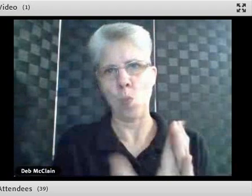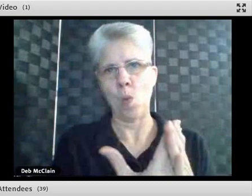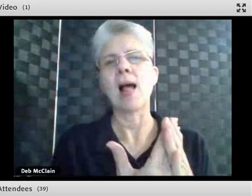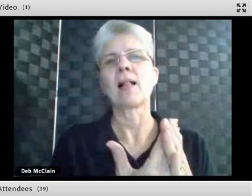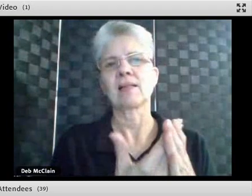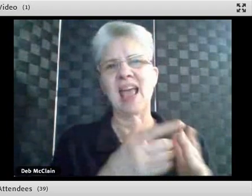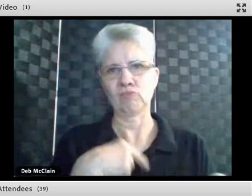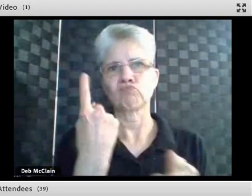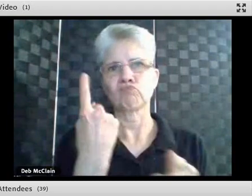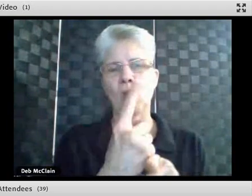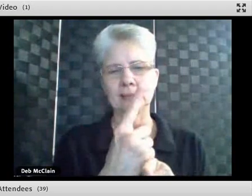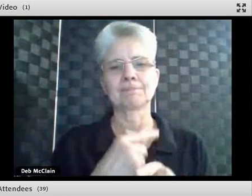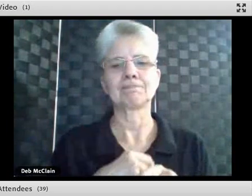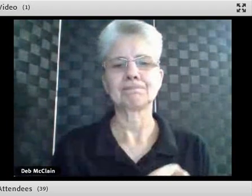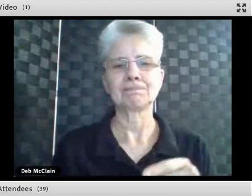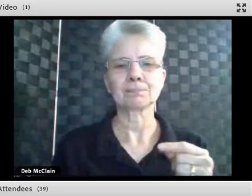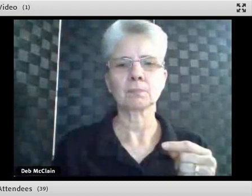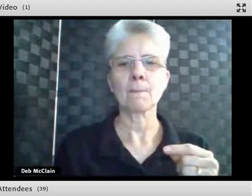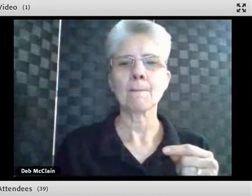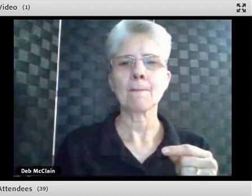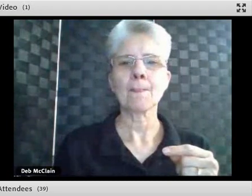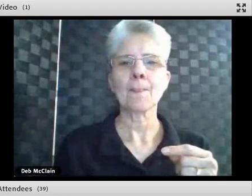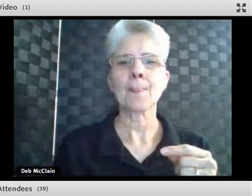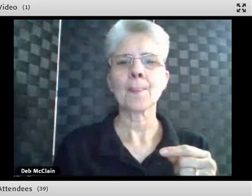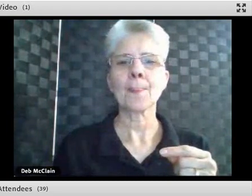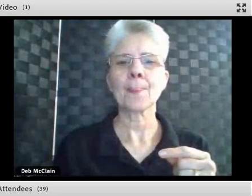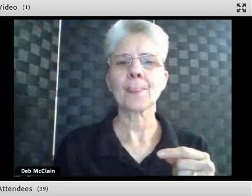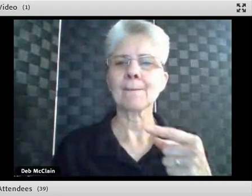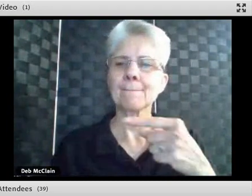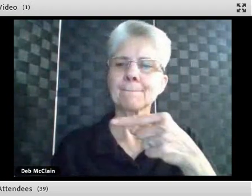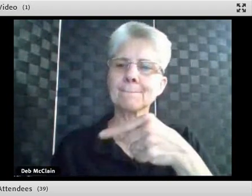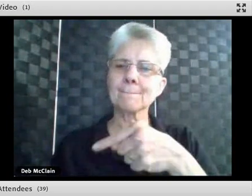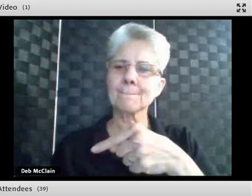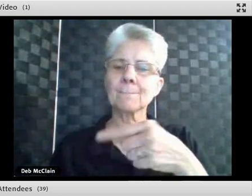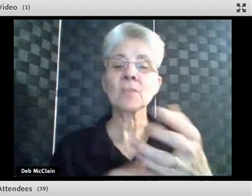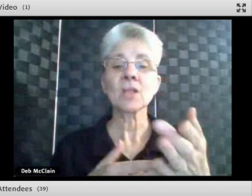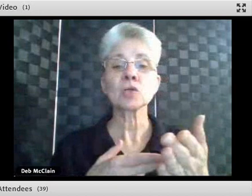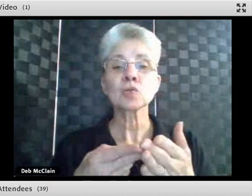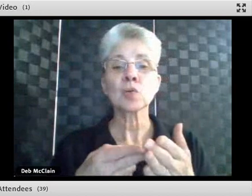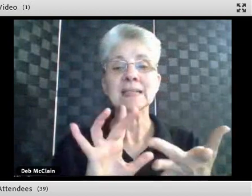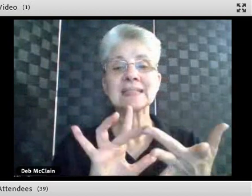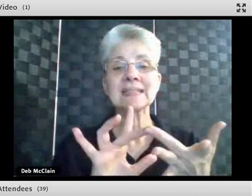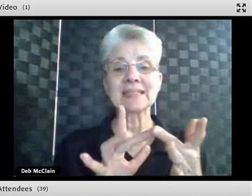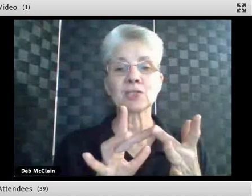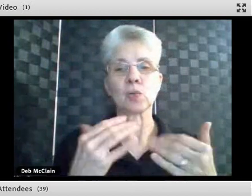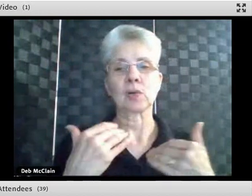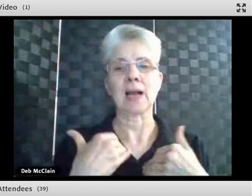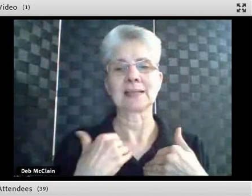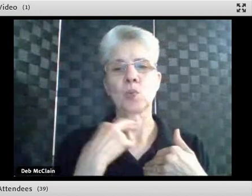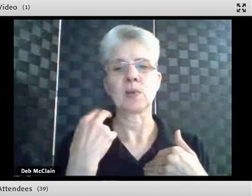and to do it right. So truth: Digital content is at risk from the moment